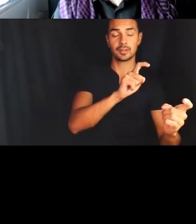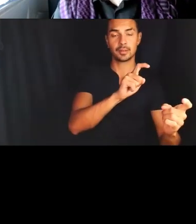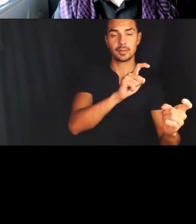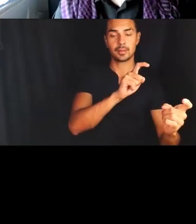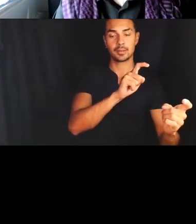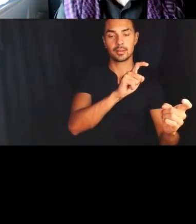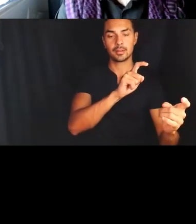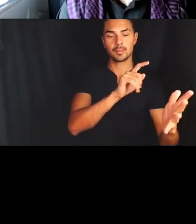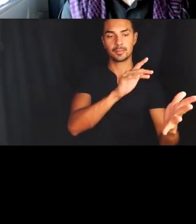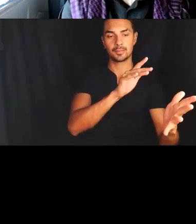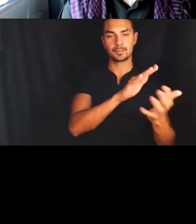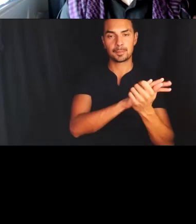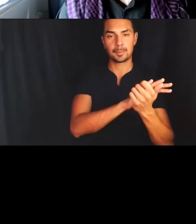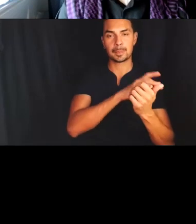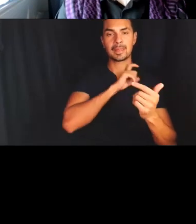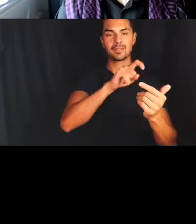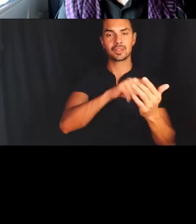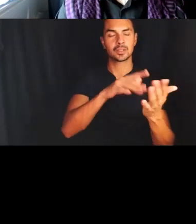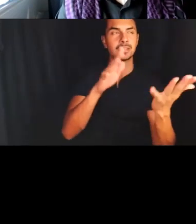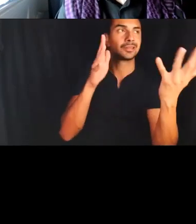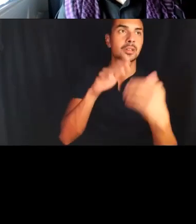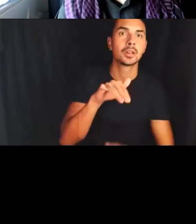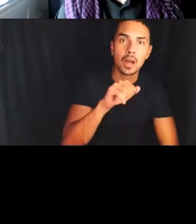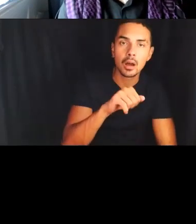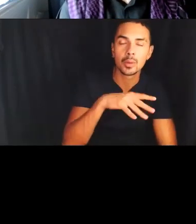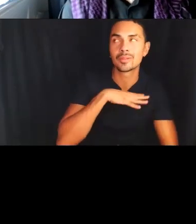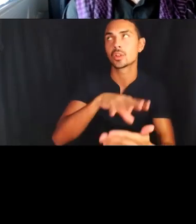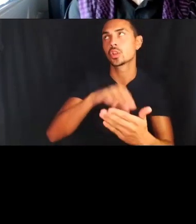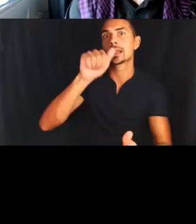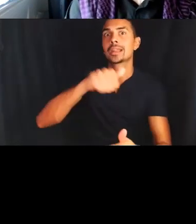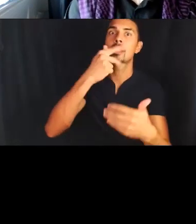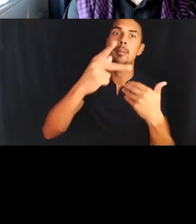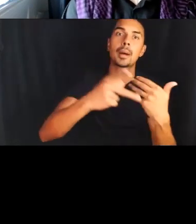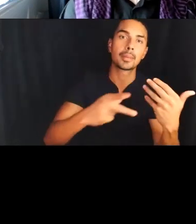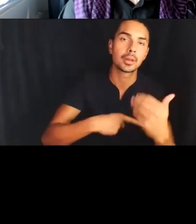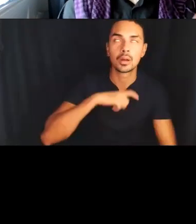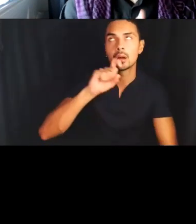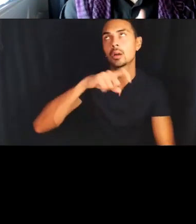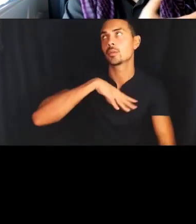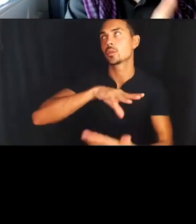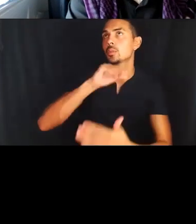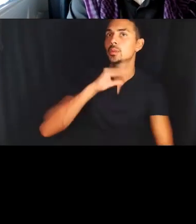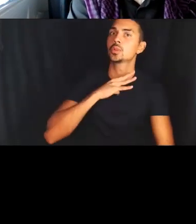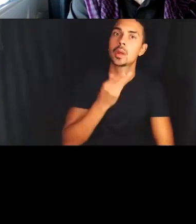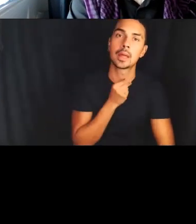jeez, we have to learn more about this other population, like we have to learn more about trans people and it being a burden,